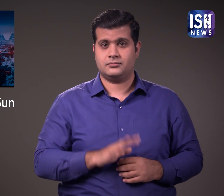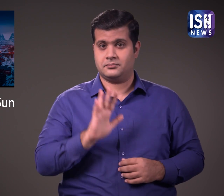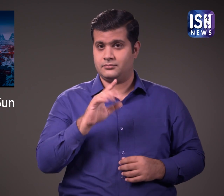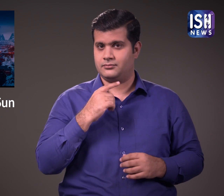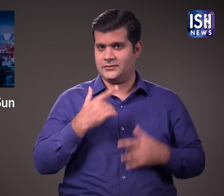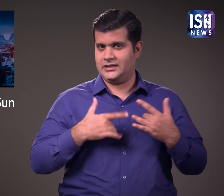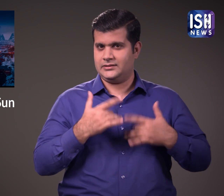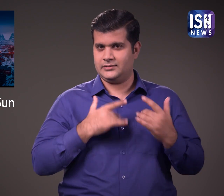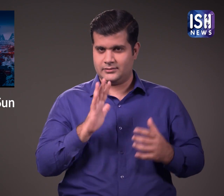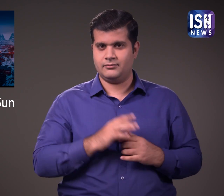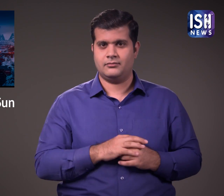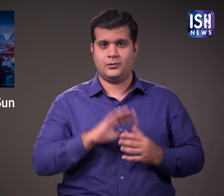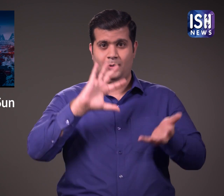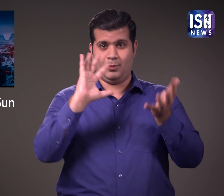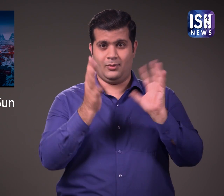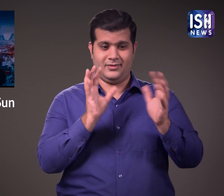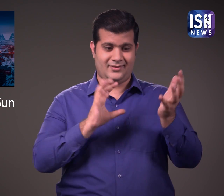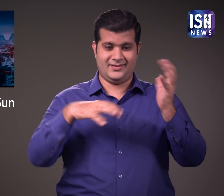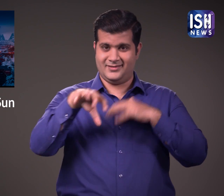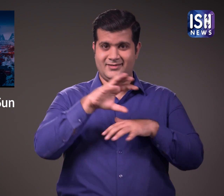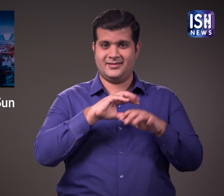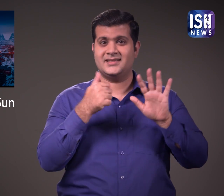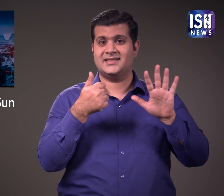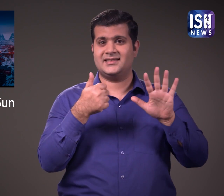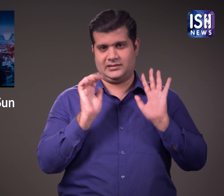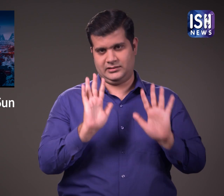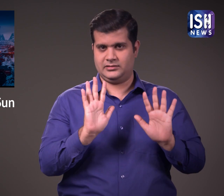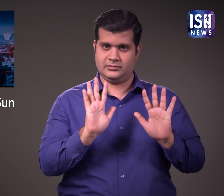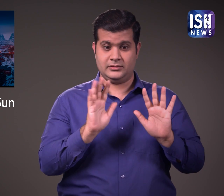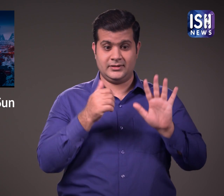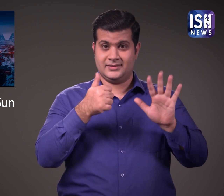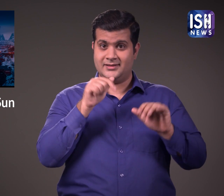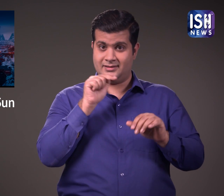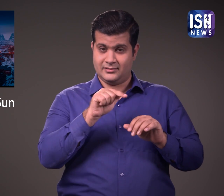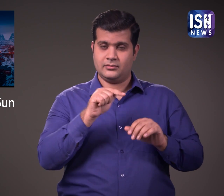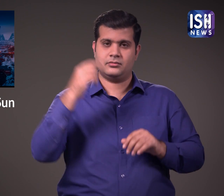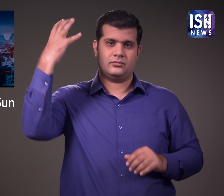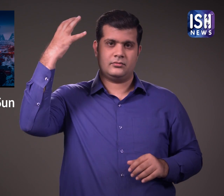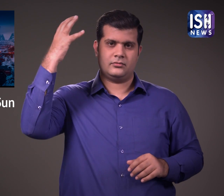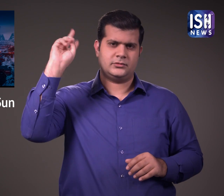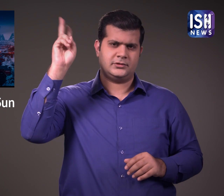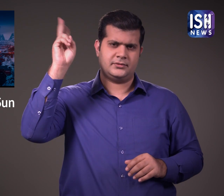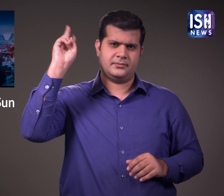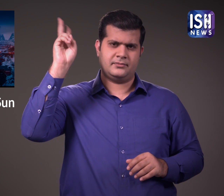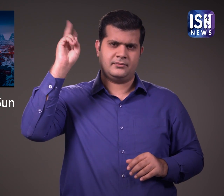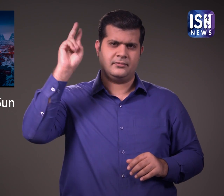In 6 countries in the world the sun never sets. There are no nights.